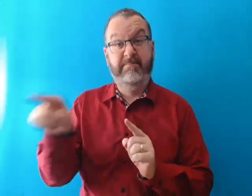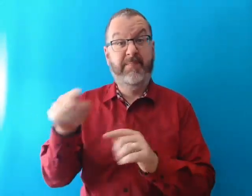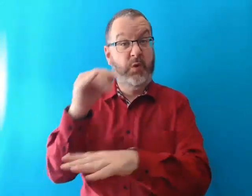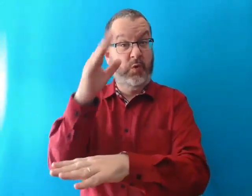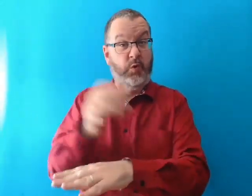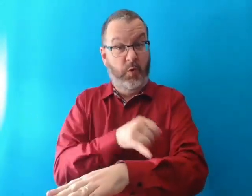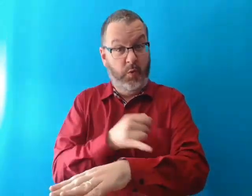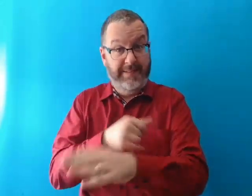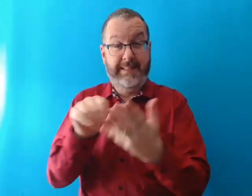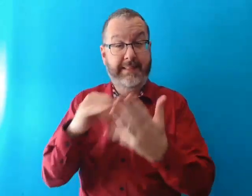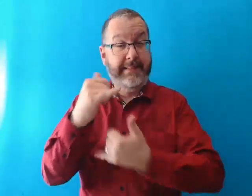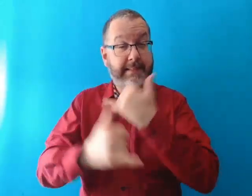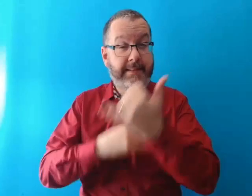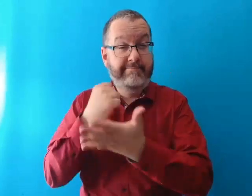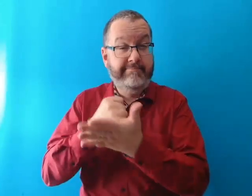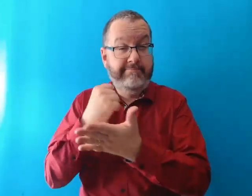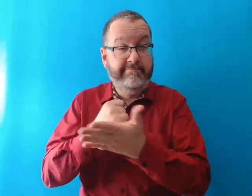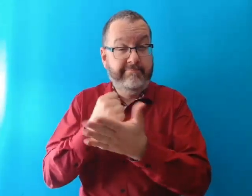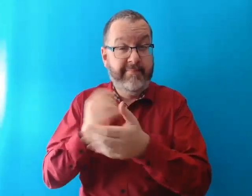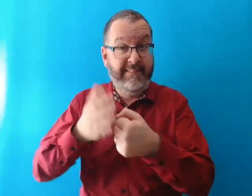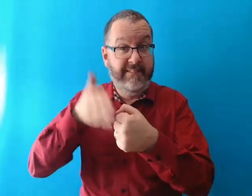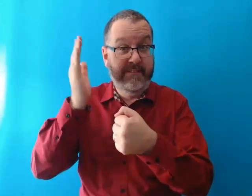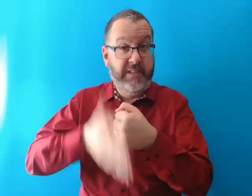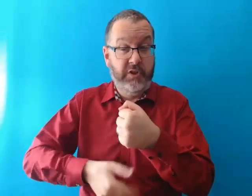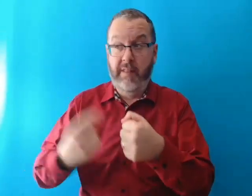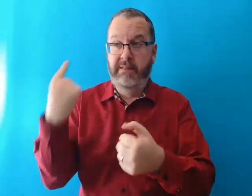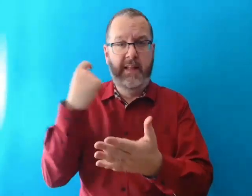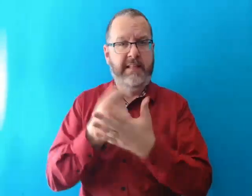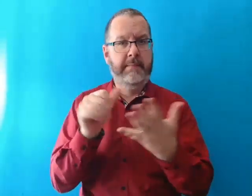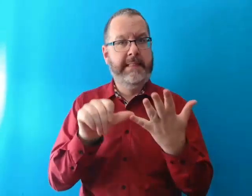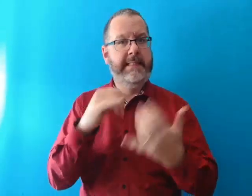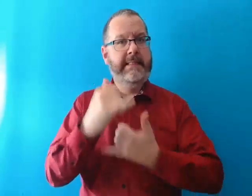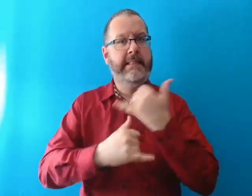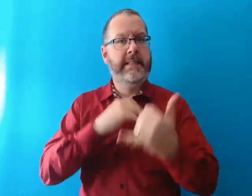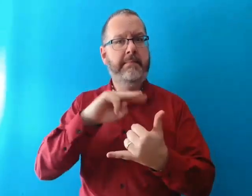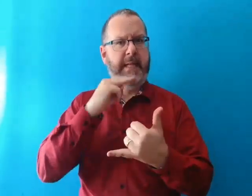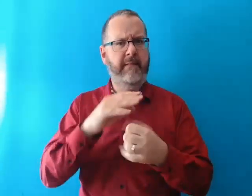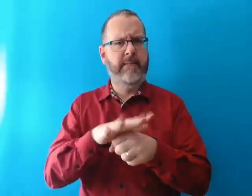He completed his education in Cabra after 6 years – at that time,